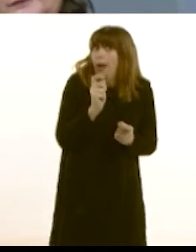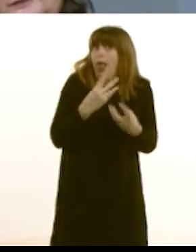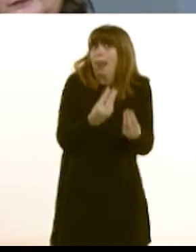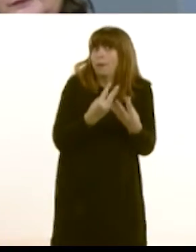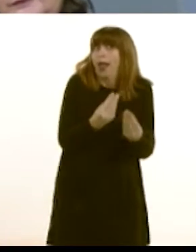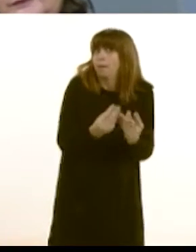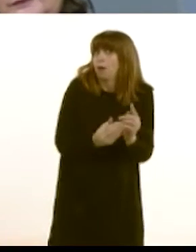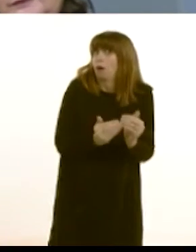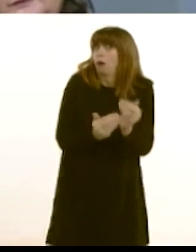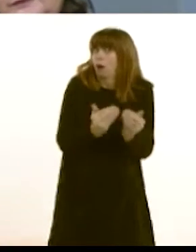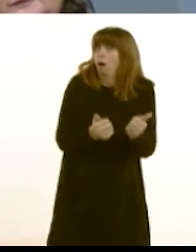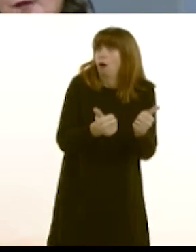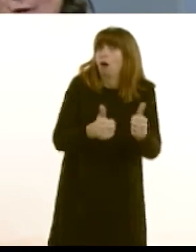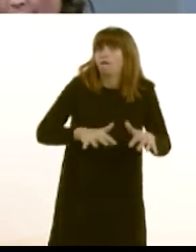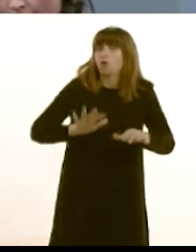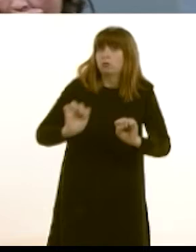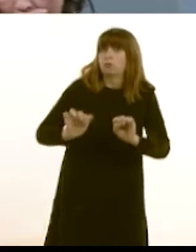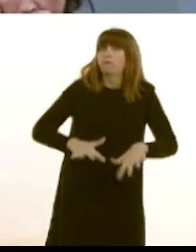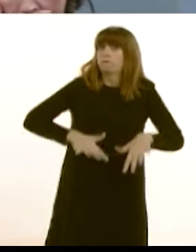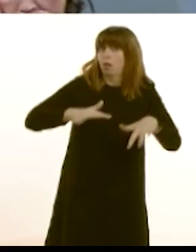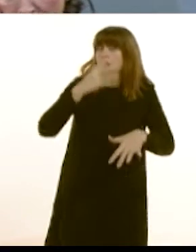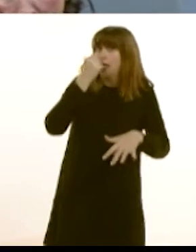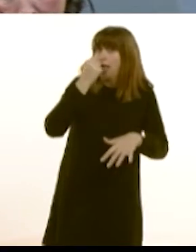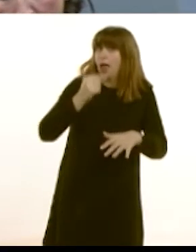take, and I would suggest that the rural development plan and using some of the money thatís in